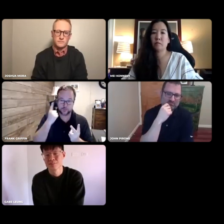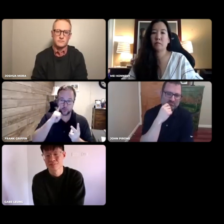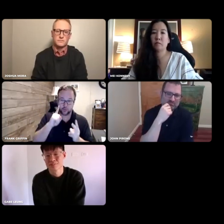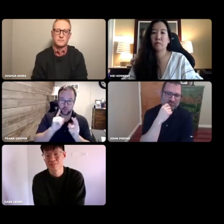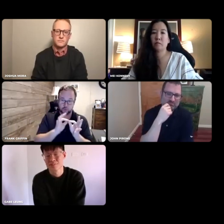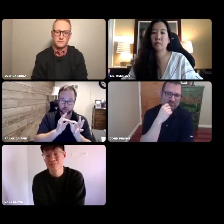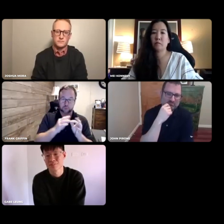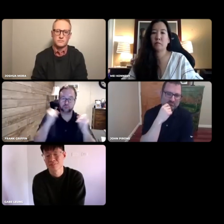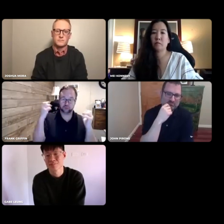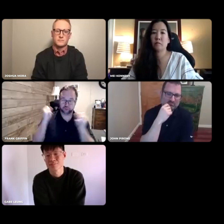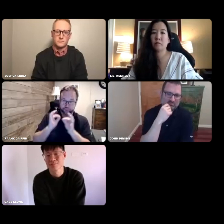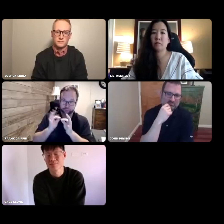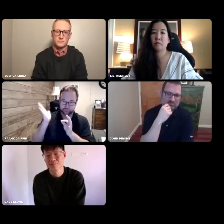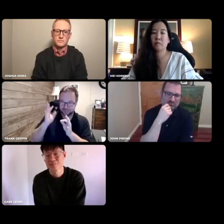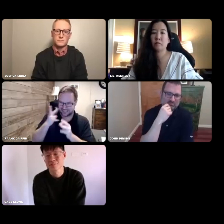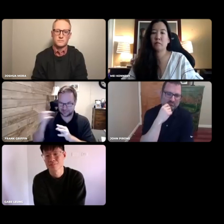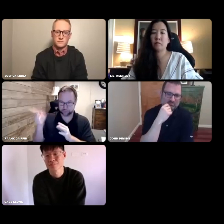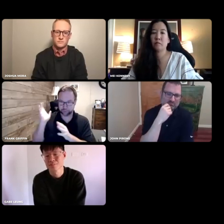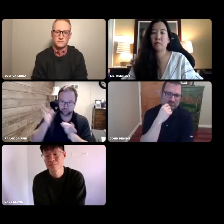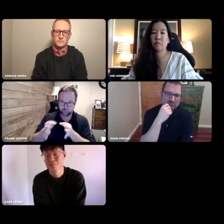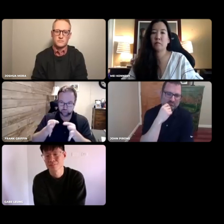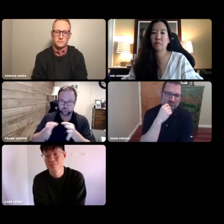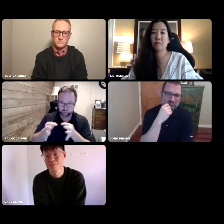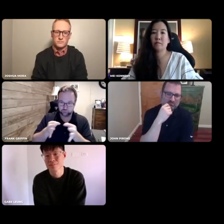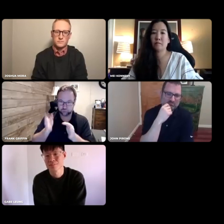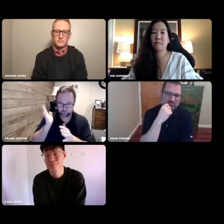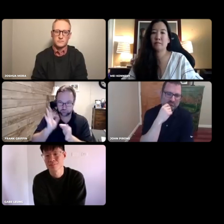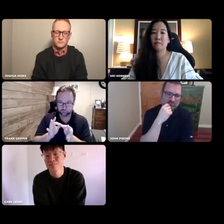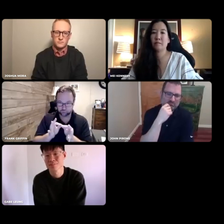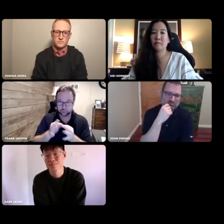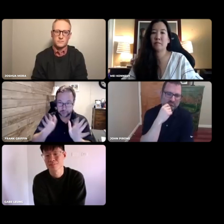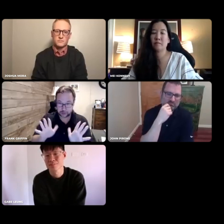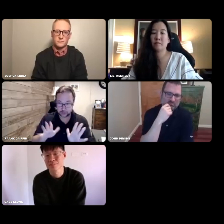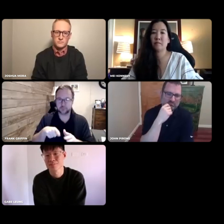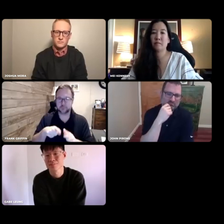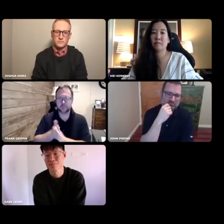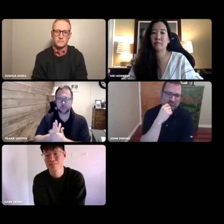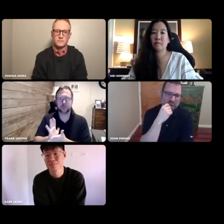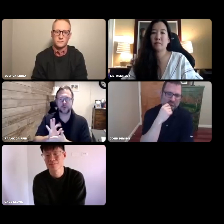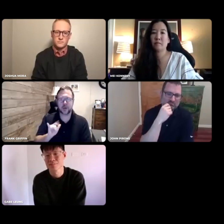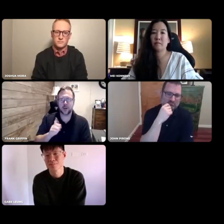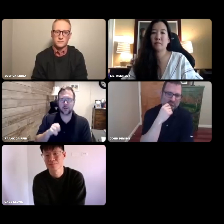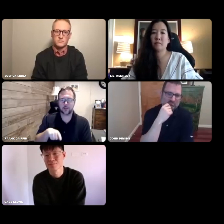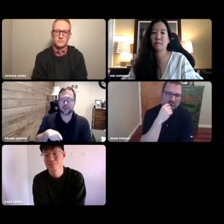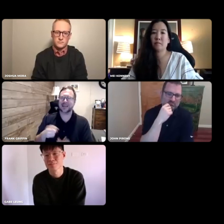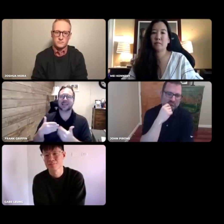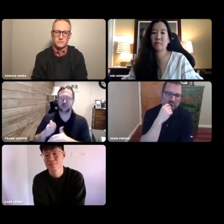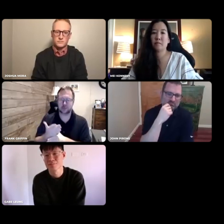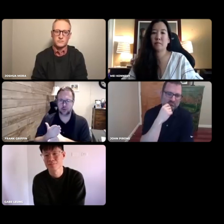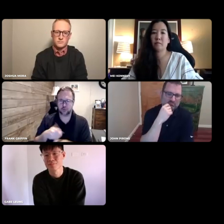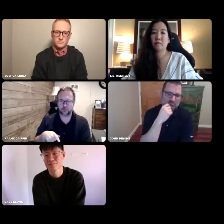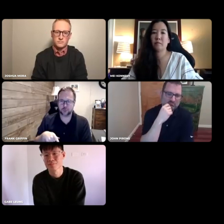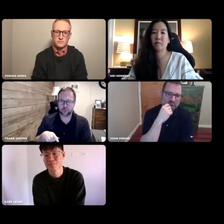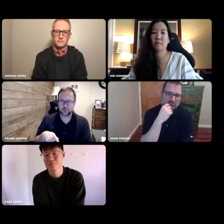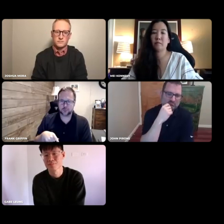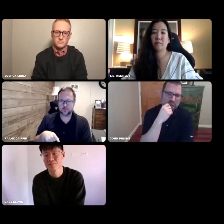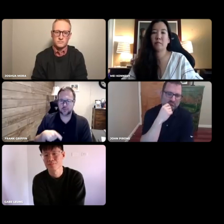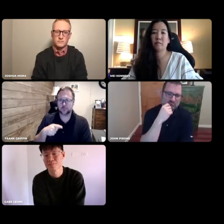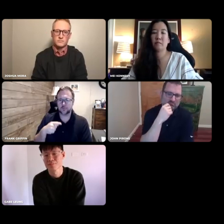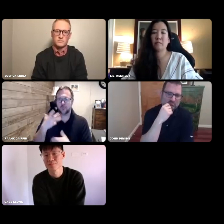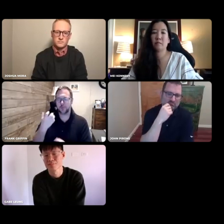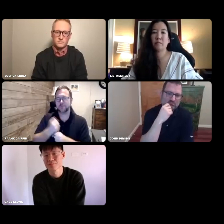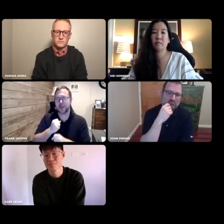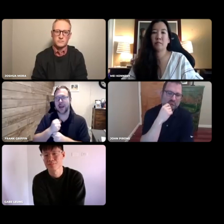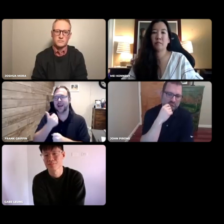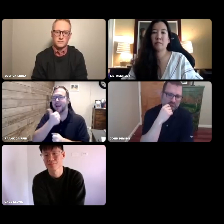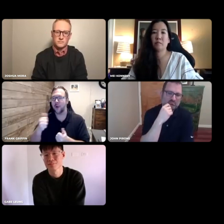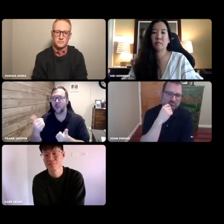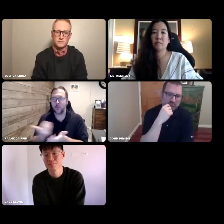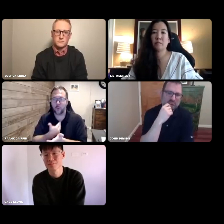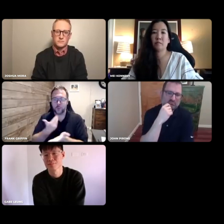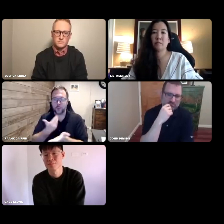Make screen recording an option for the interpreter to access.